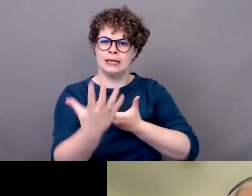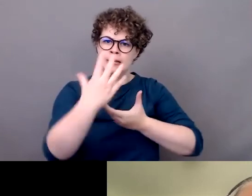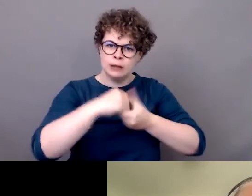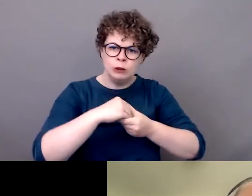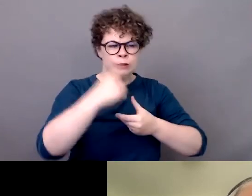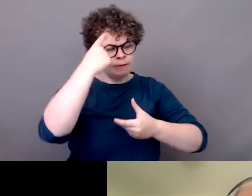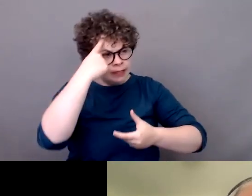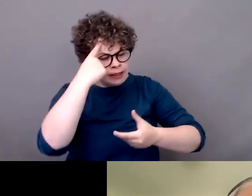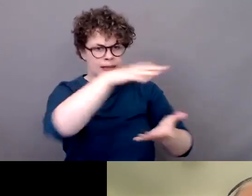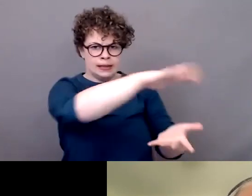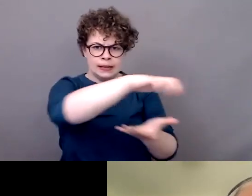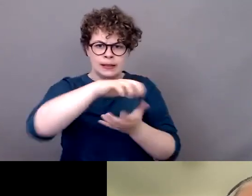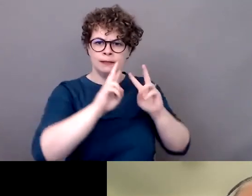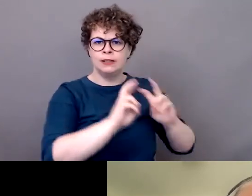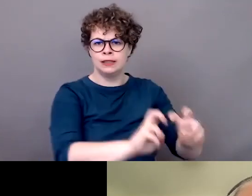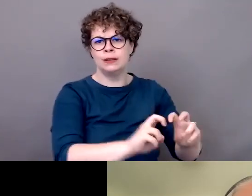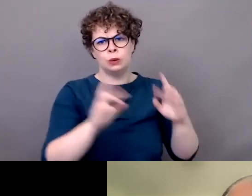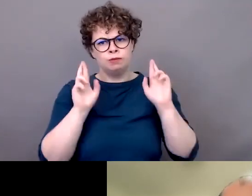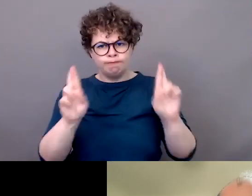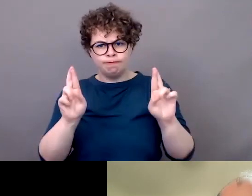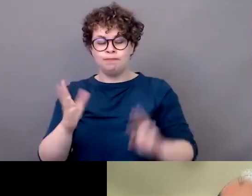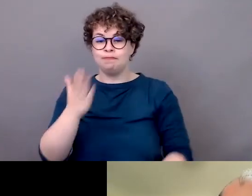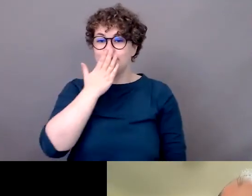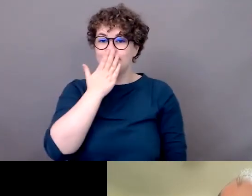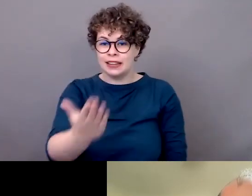Thank you very much. Mary Keogh: Thank you, Christian Lohr